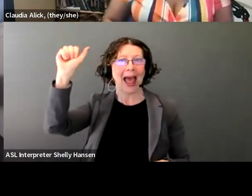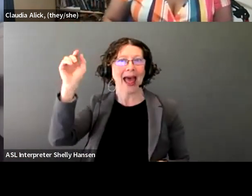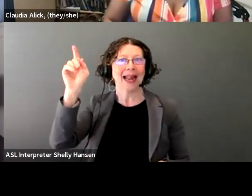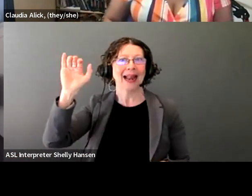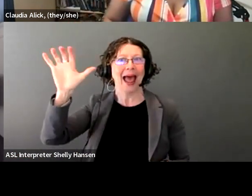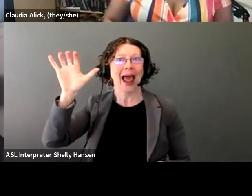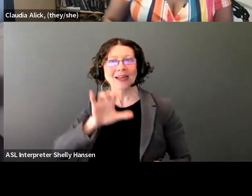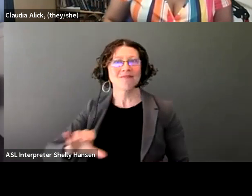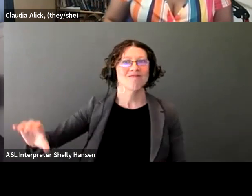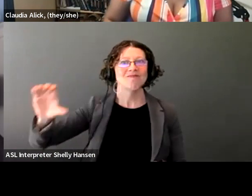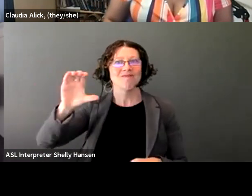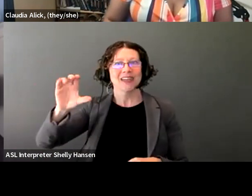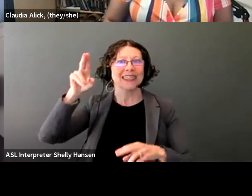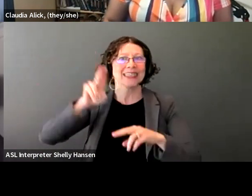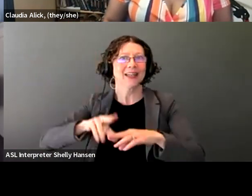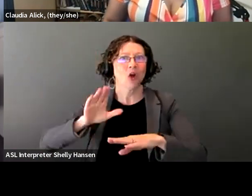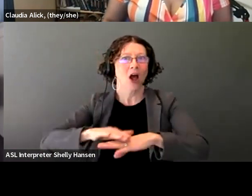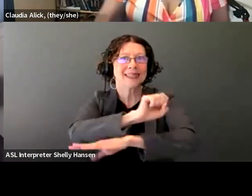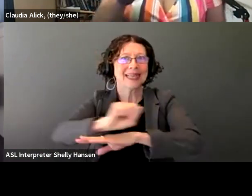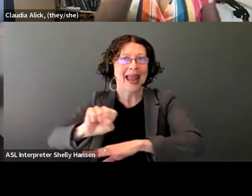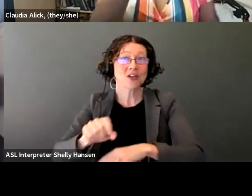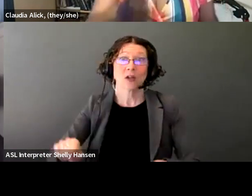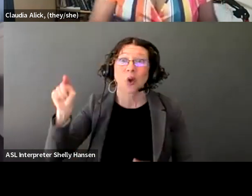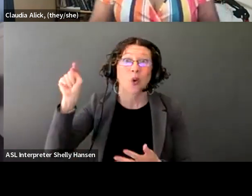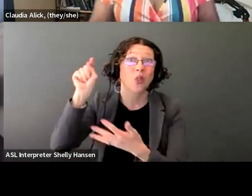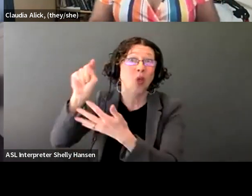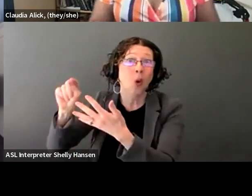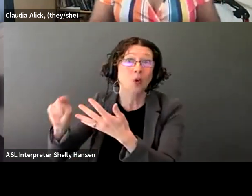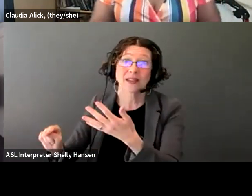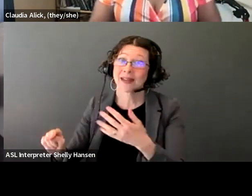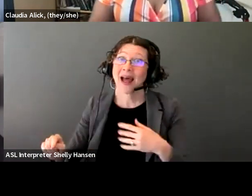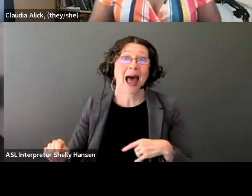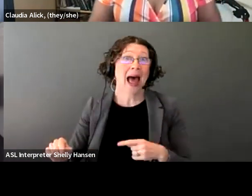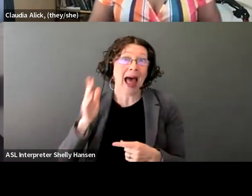Those will be blueprints for me going forward. That's how good it was.